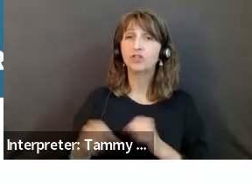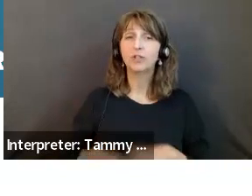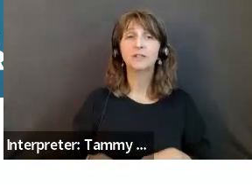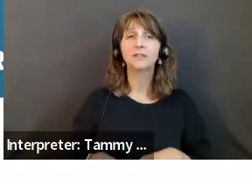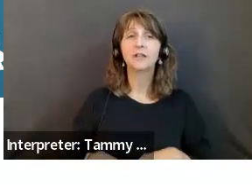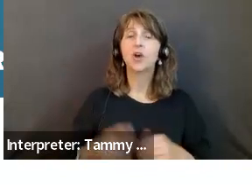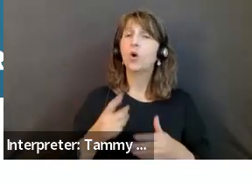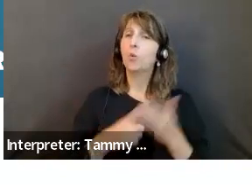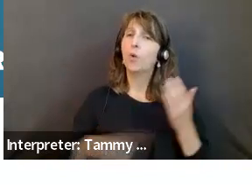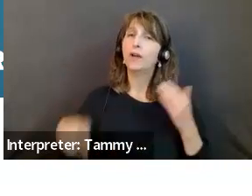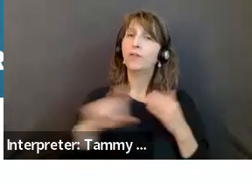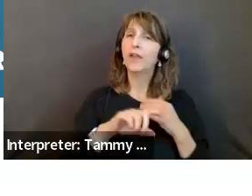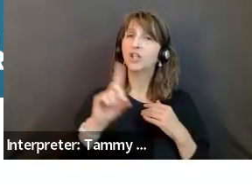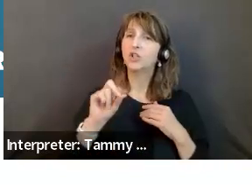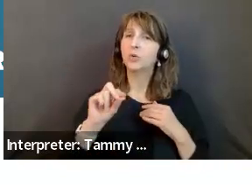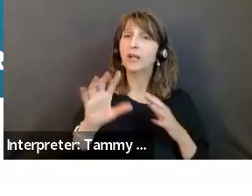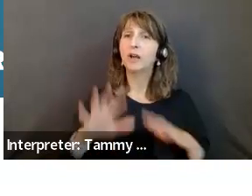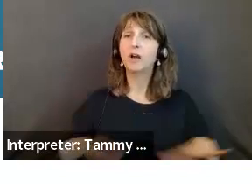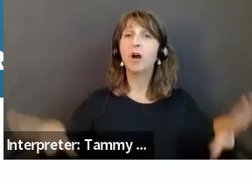Is there some alignment around this? Are there other agencies within the state that are working on similar things that address these priority areas.